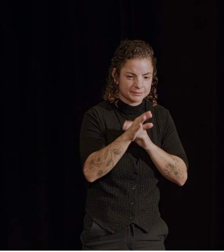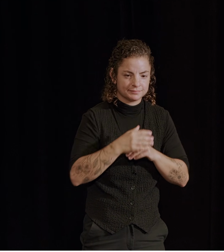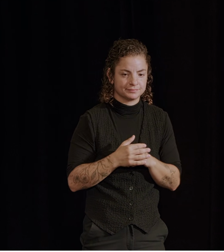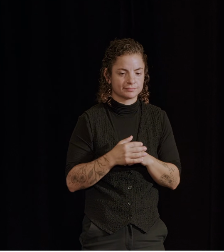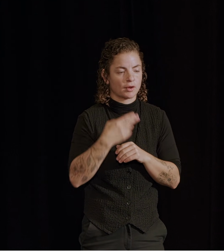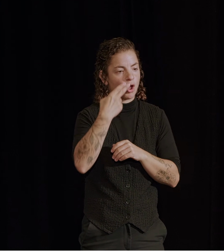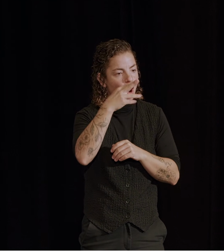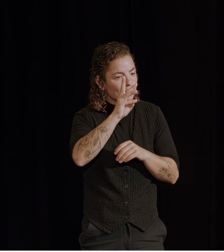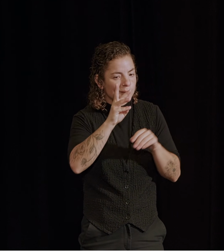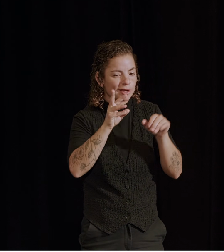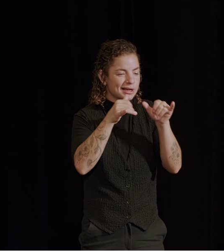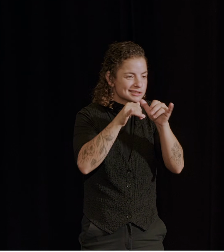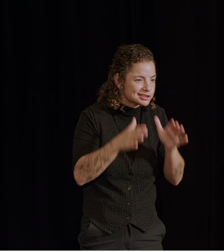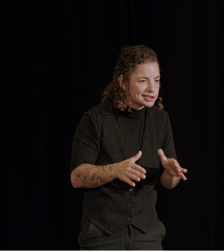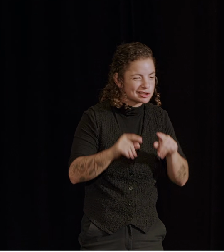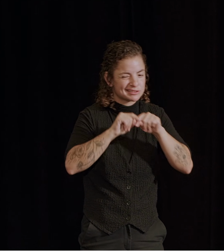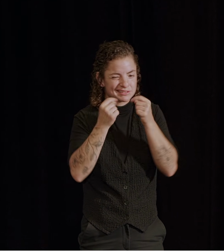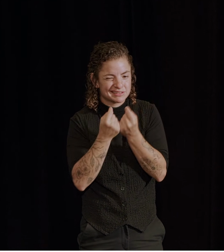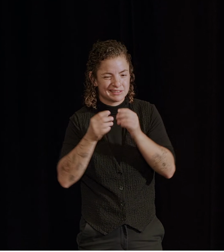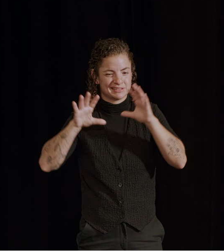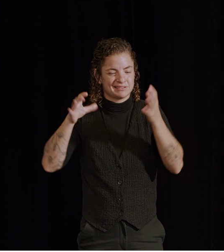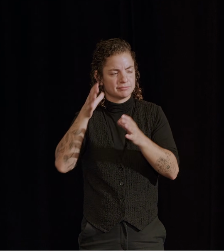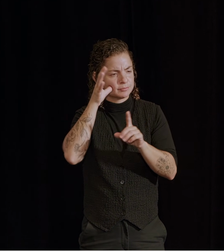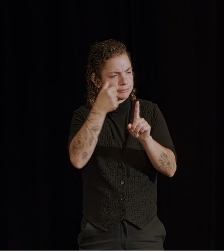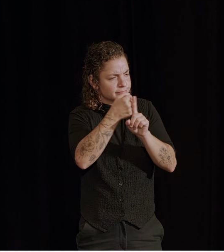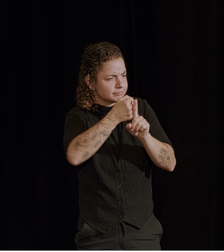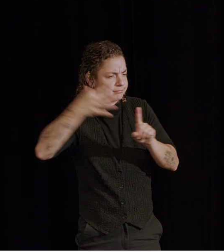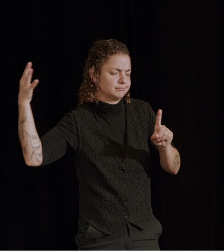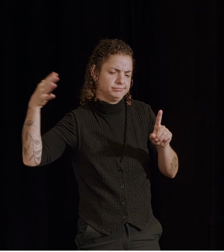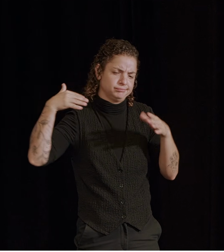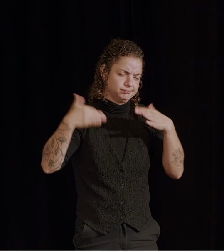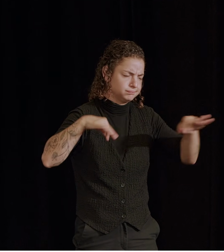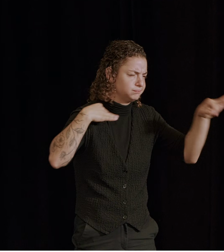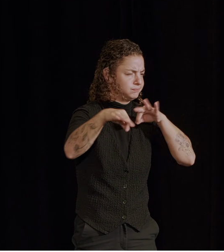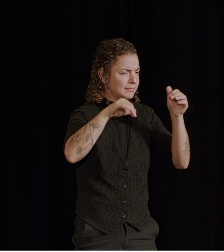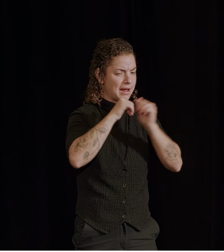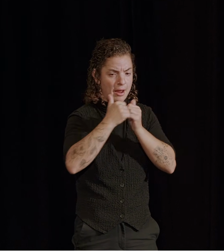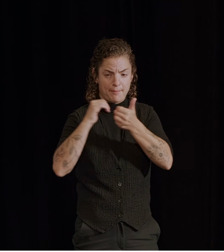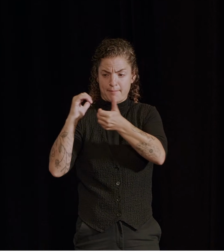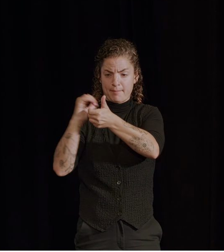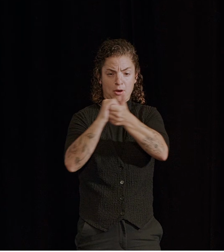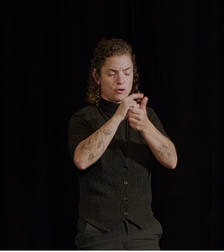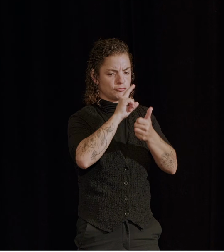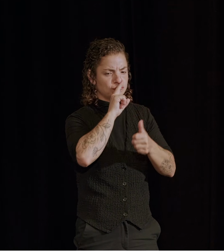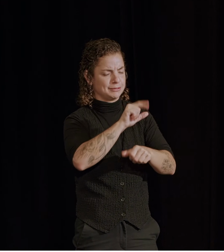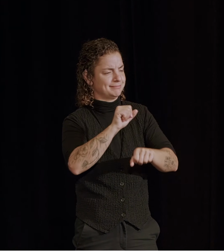going to dive into how partnership fuels not only our innovations, but everything we do.